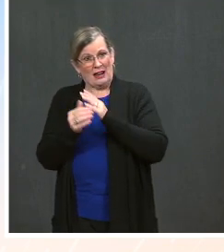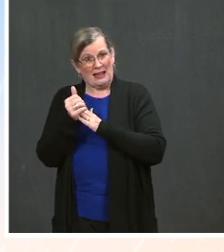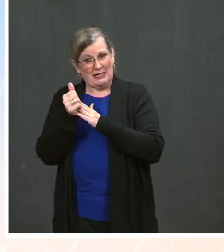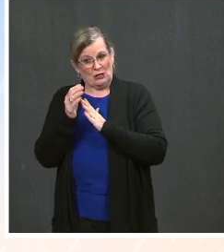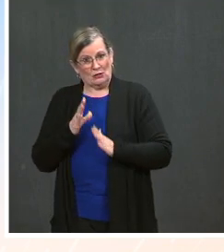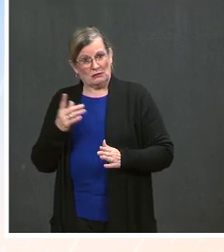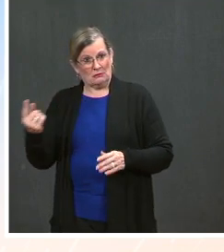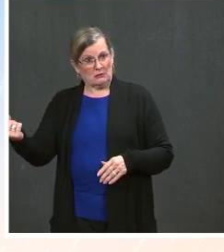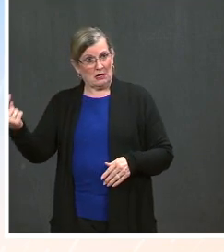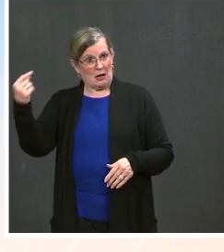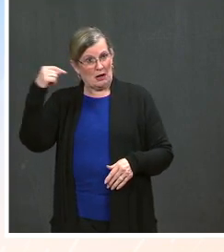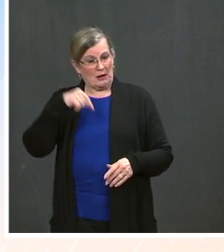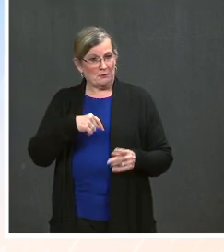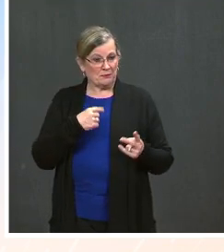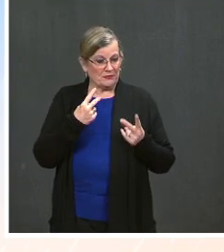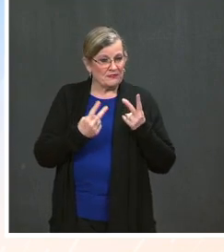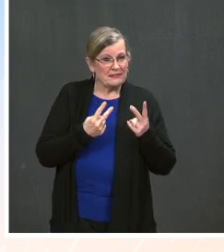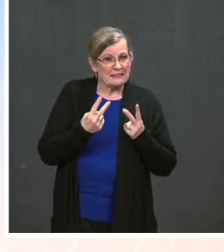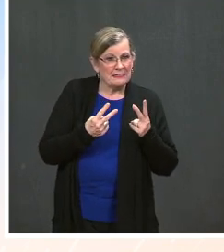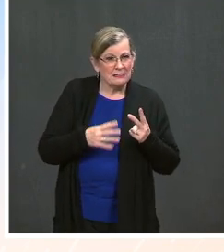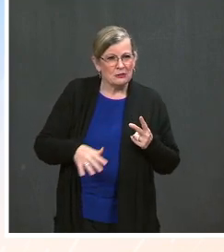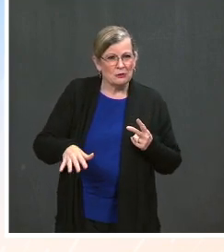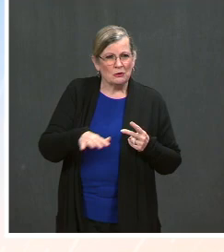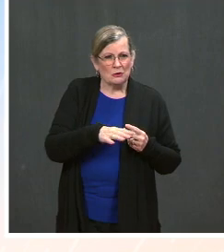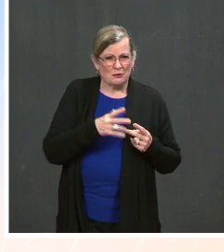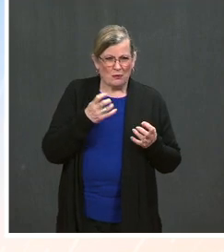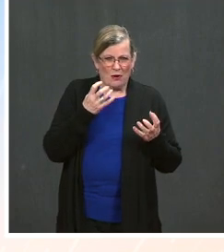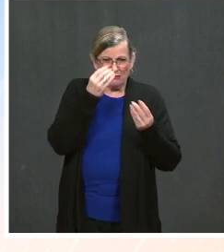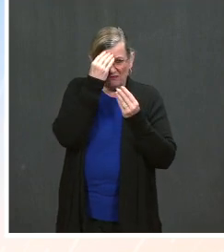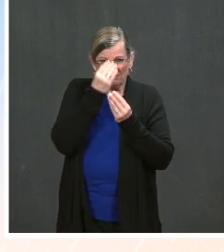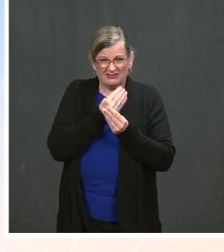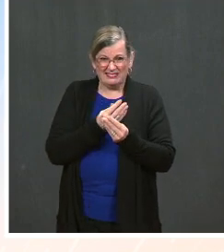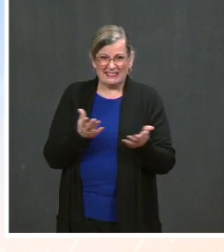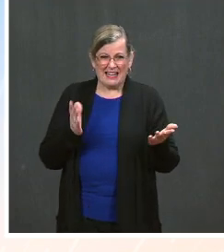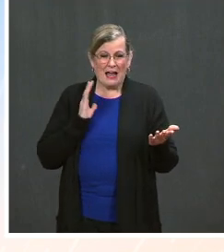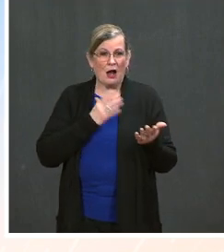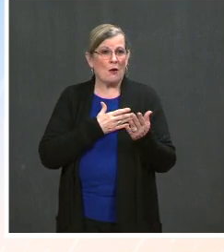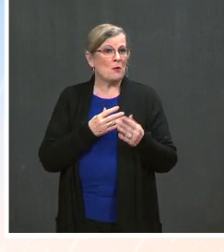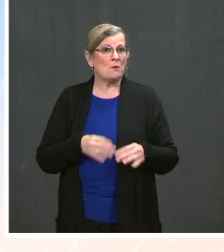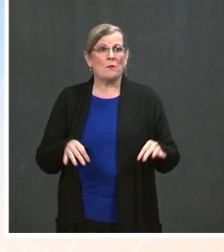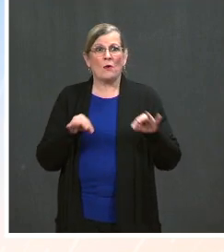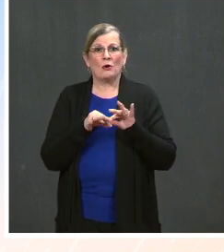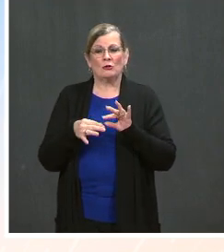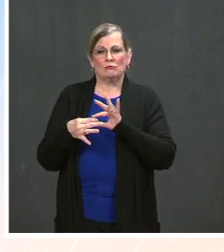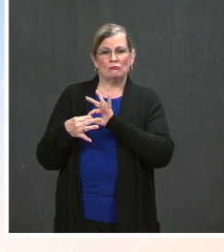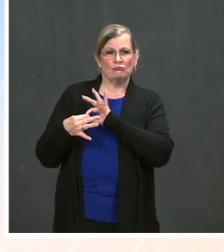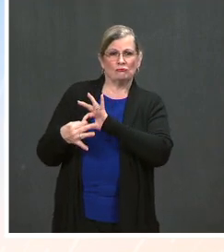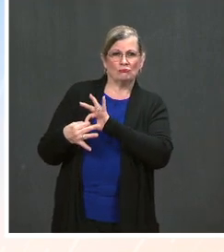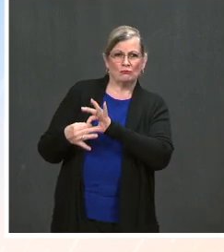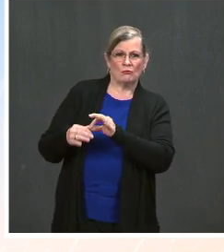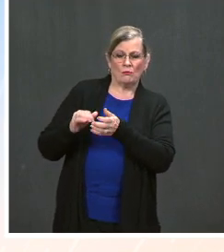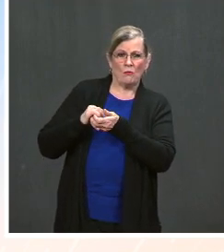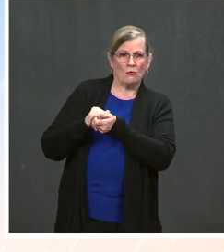reflecting the importance we place on our bilateral relationship with Japan, and our friendship and partnership with the Japanese people.